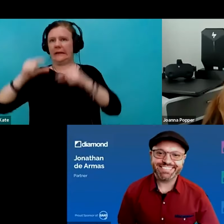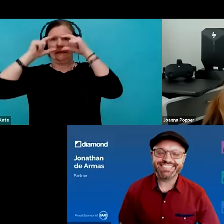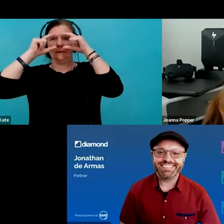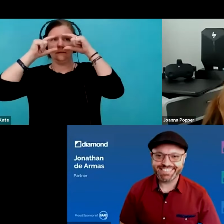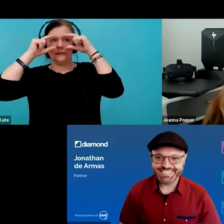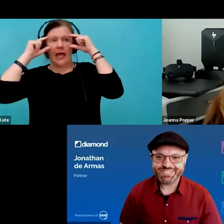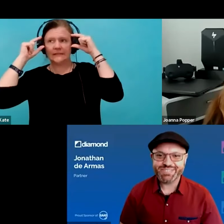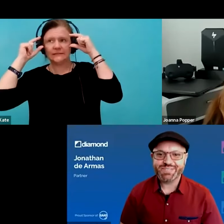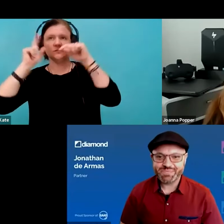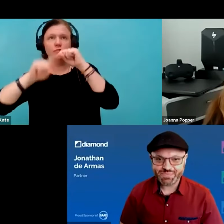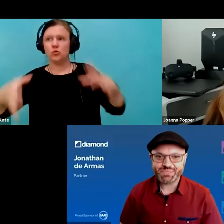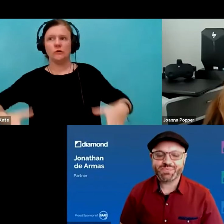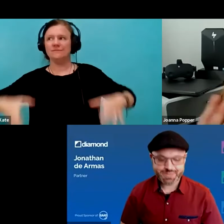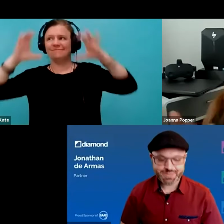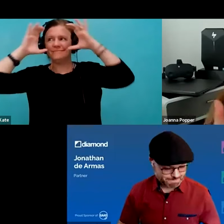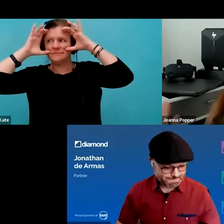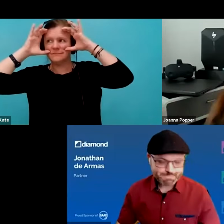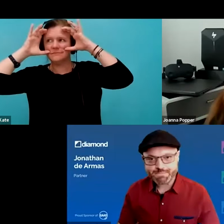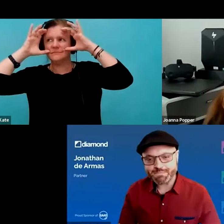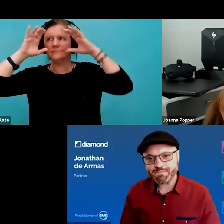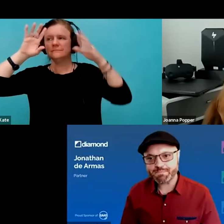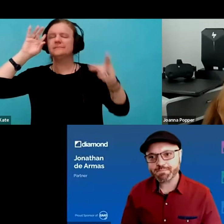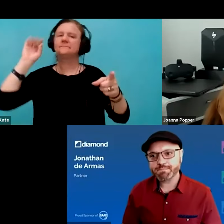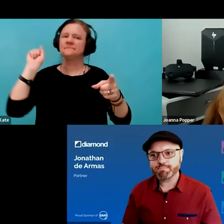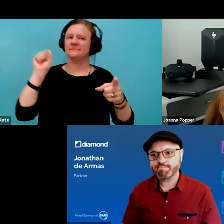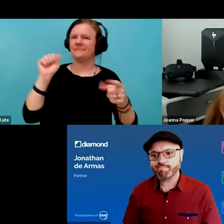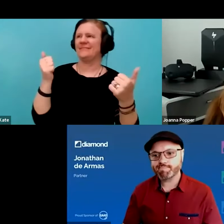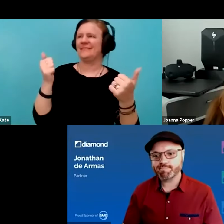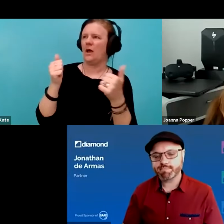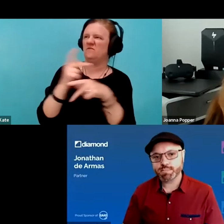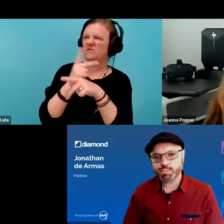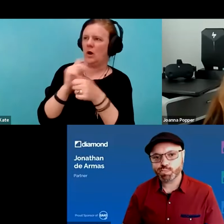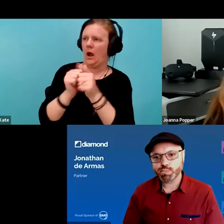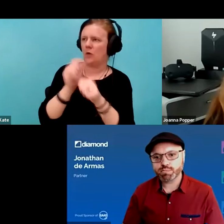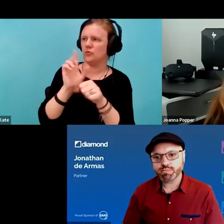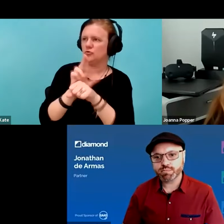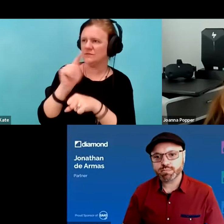Joanna Popper: Yeah and so and so there's, you know, there's a couple ways you can you can work with that right. You can either have somebody who could